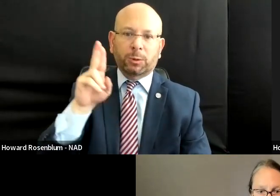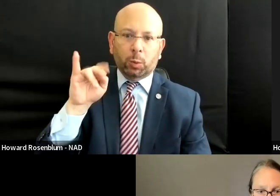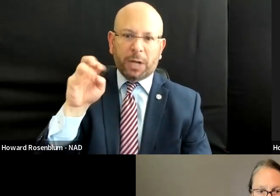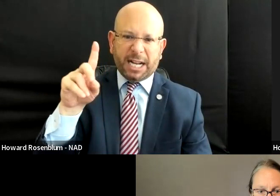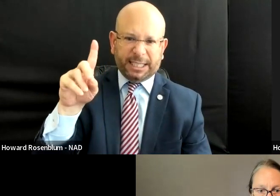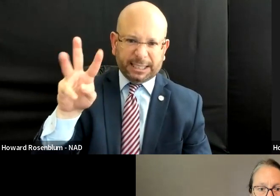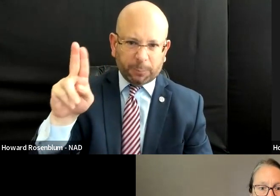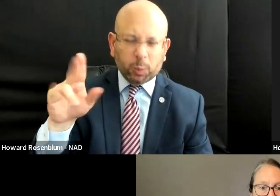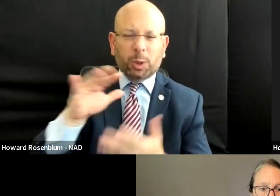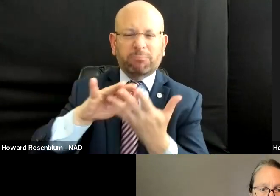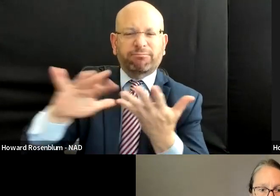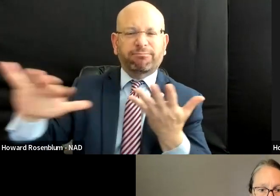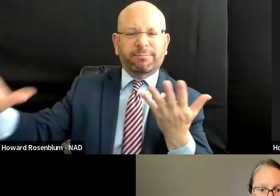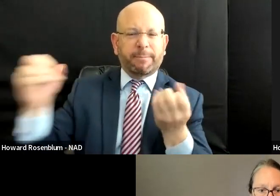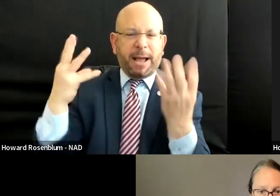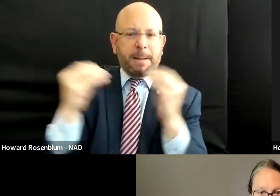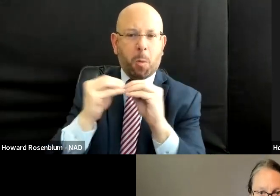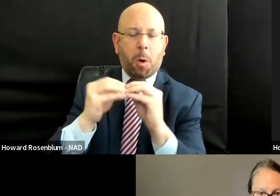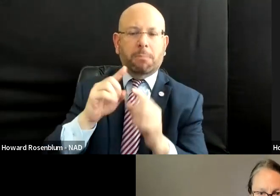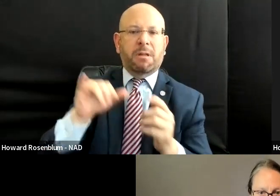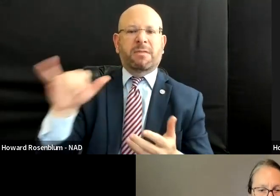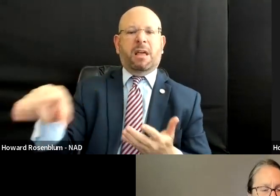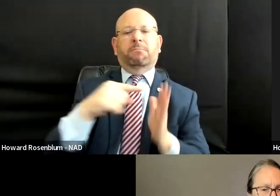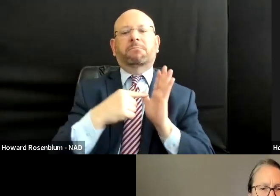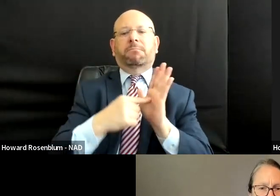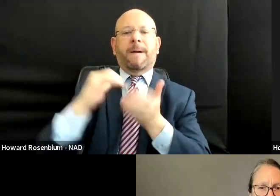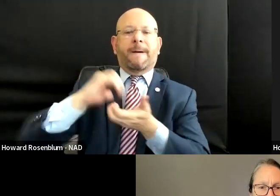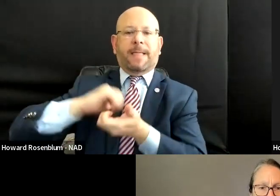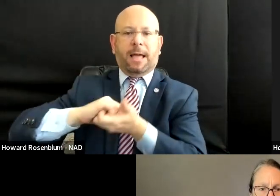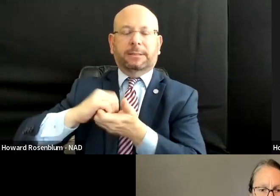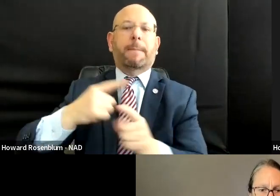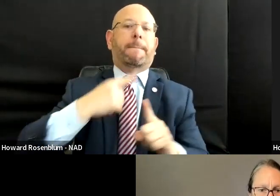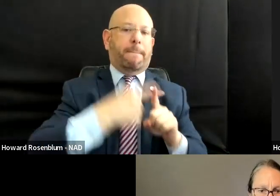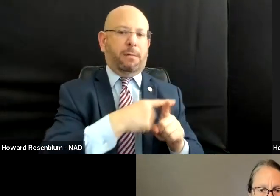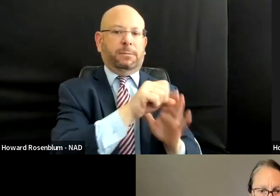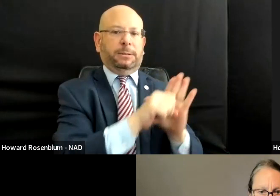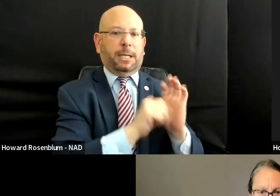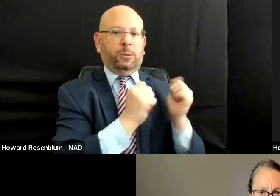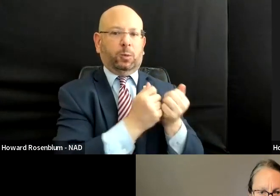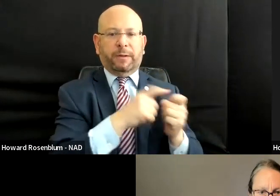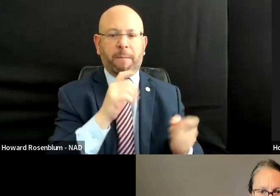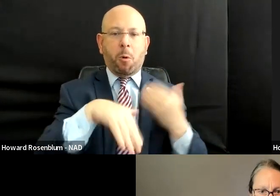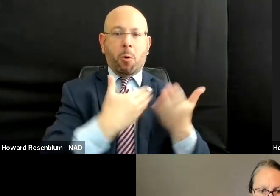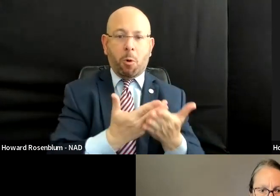and Blind, Americans who are Deaf and Blind, Senior Citizens of